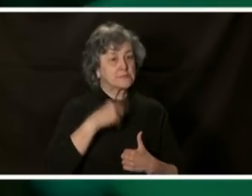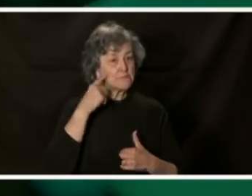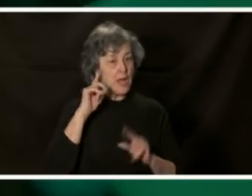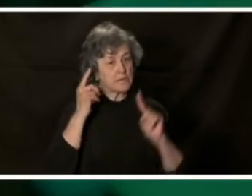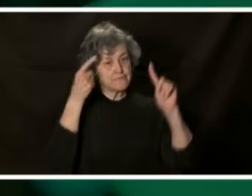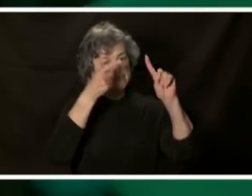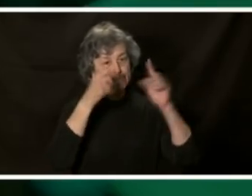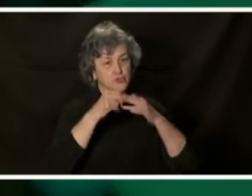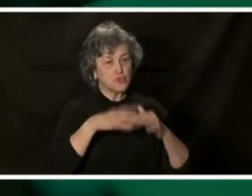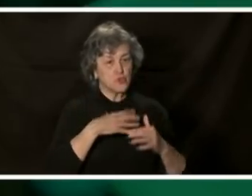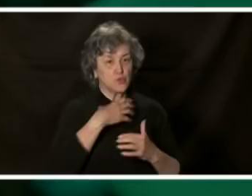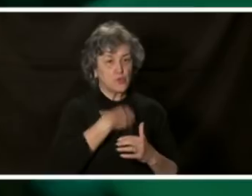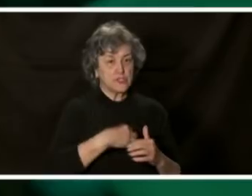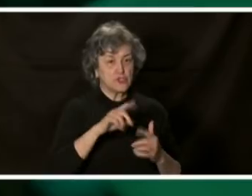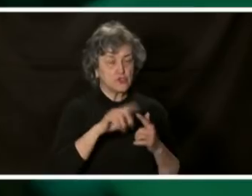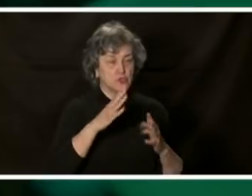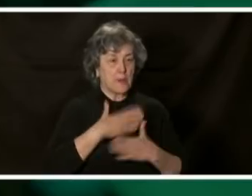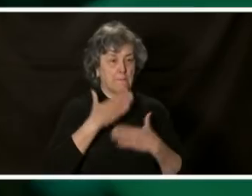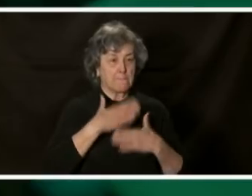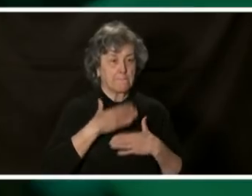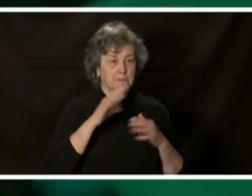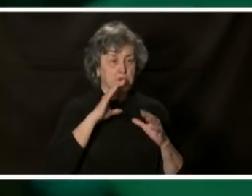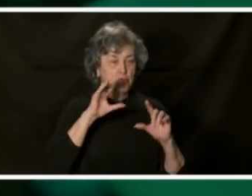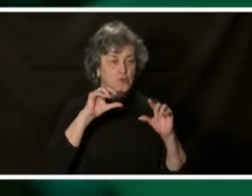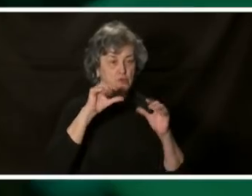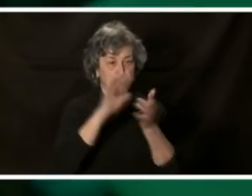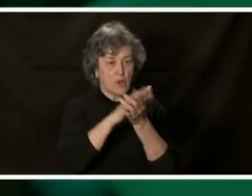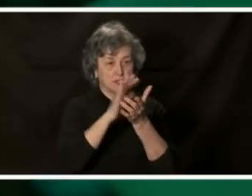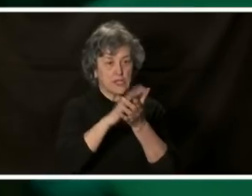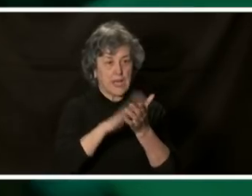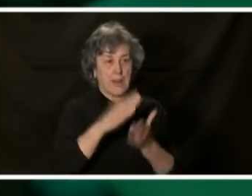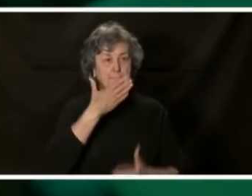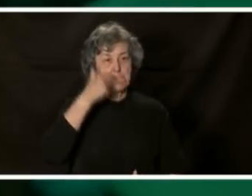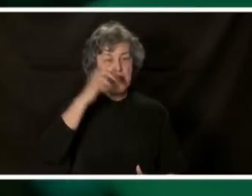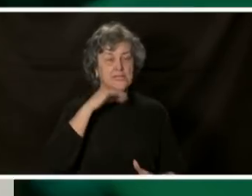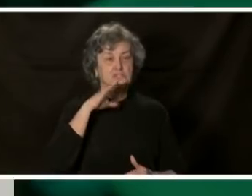KUDOS ON A JOB WELL DONE, AND BEST WISHES FOR A BRIGHT FUTURE.